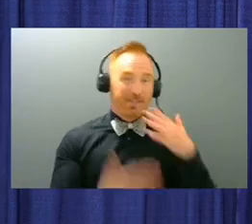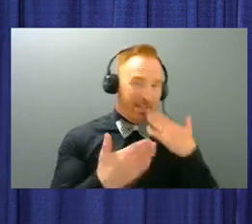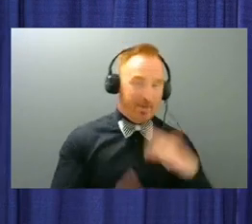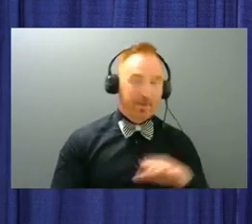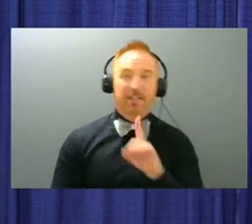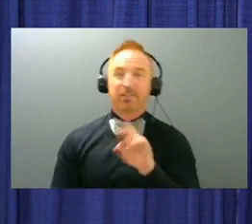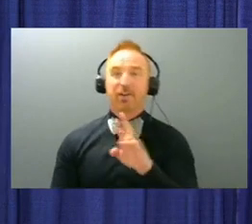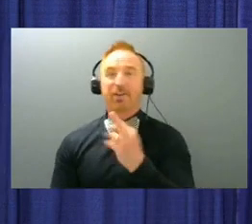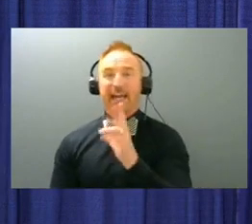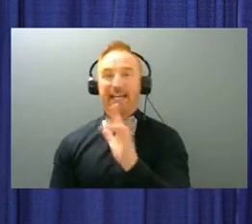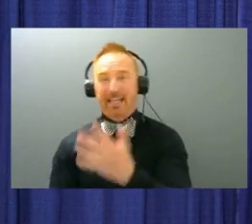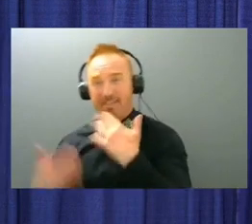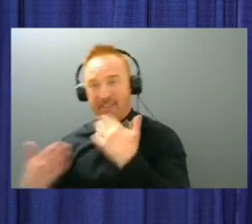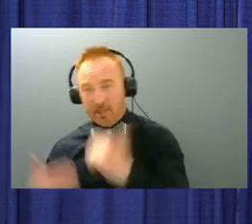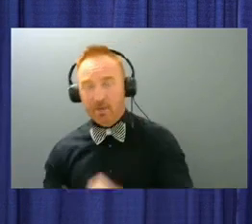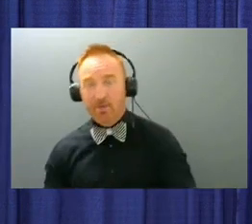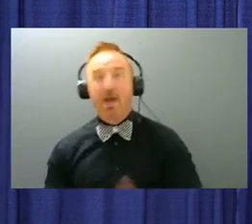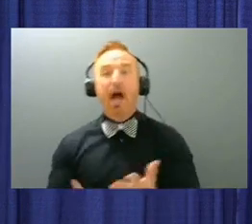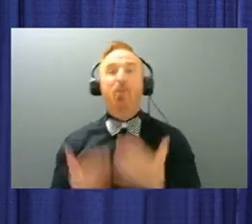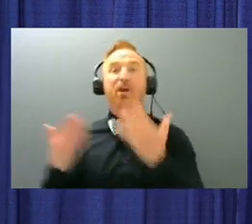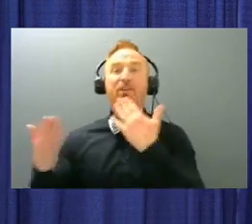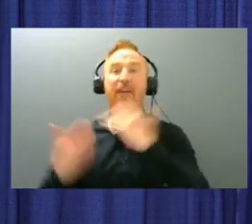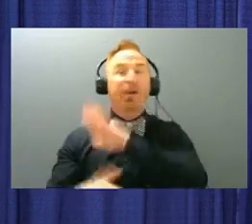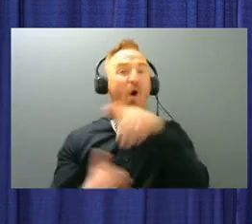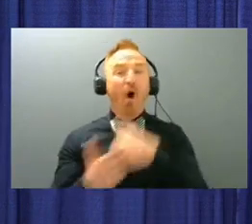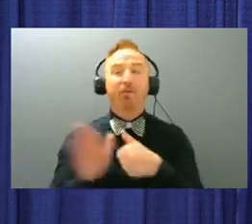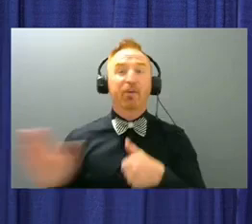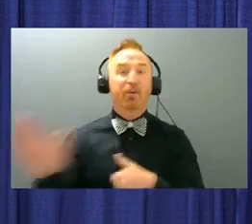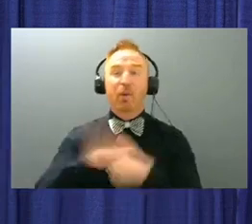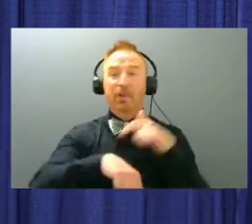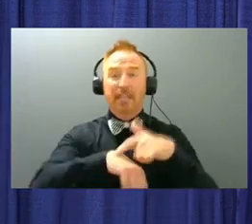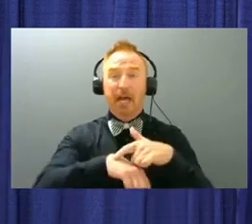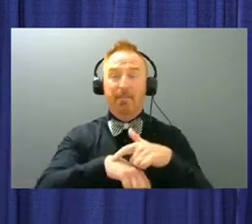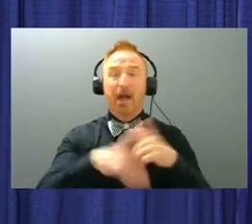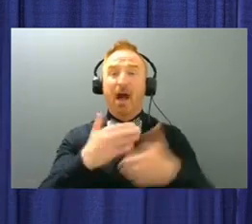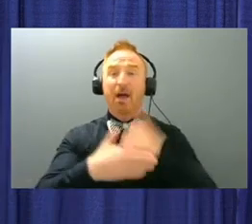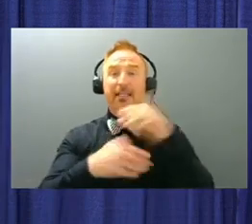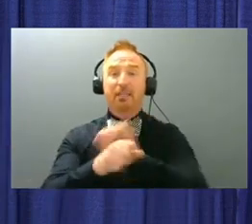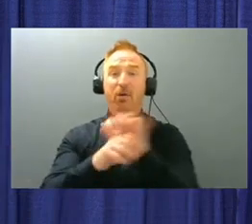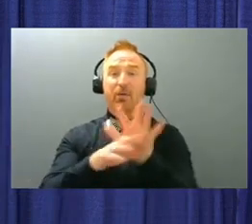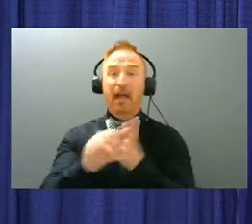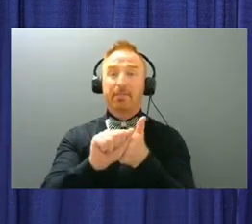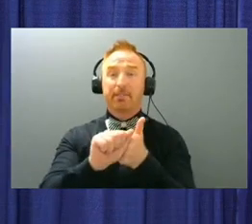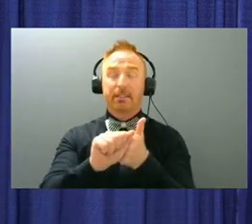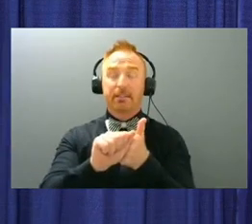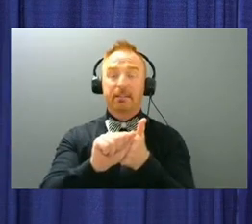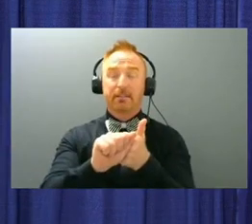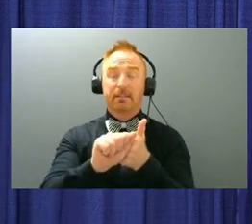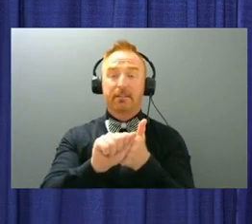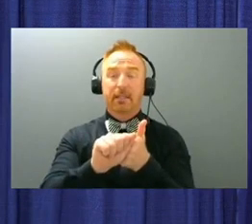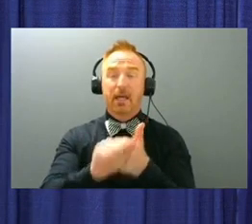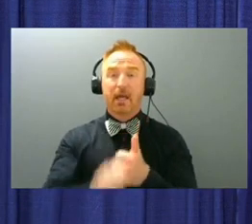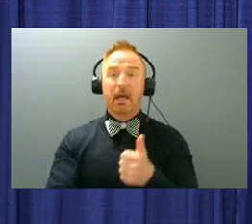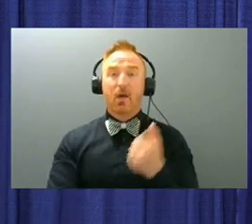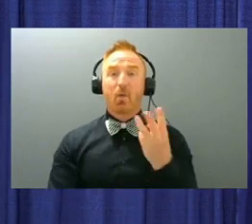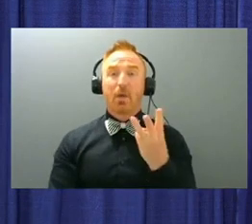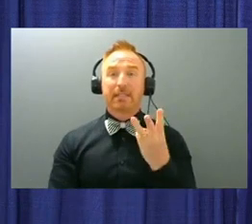thank you, Dr Hanley. I would like to thank everyone for their time today. Our next COVID-19 update is